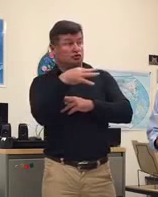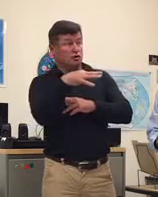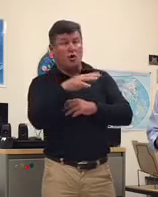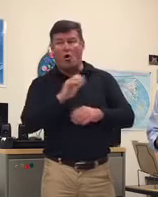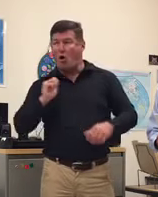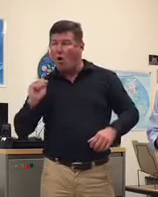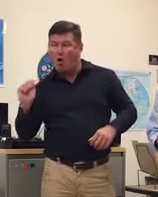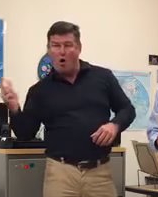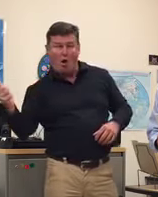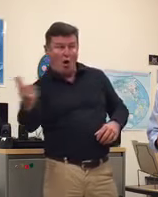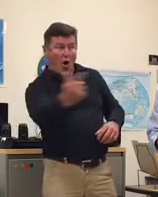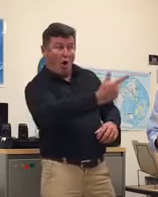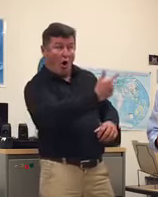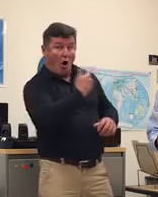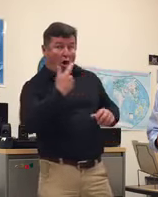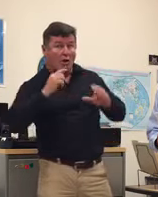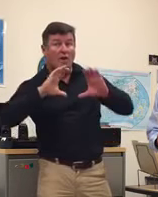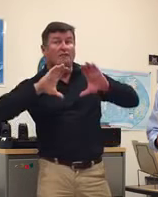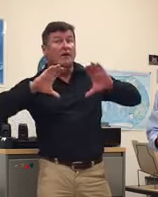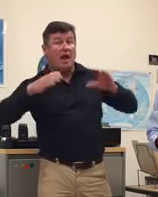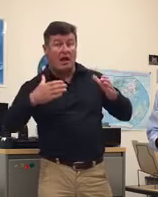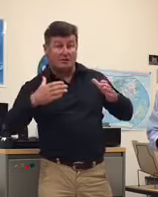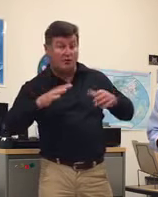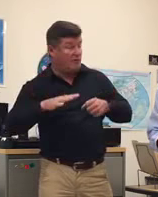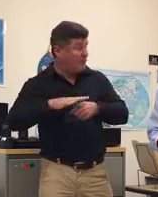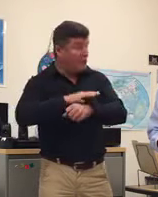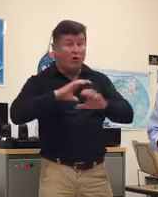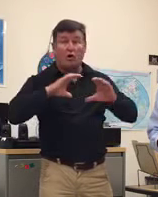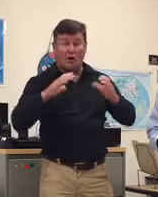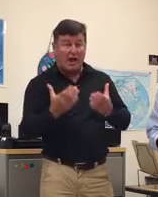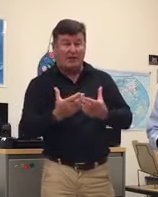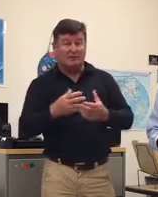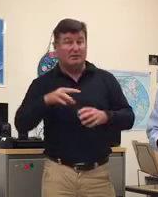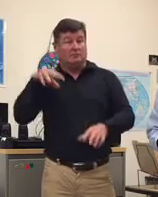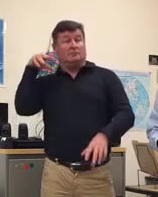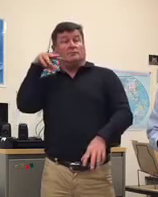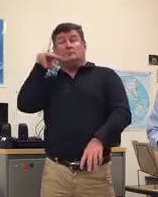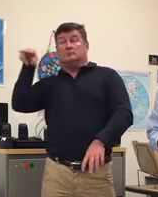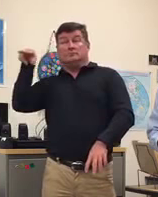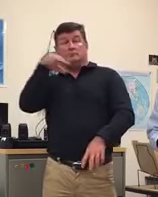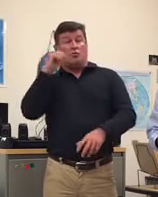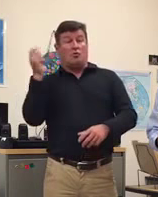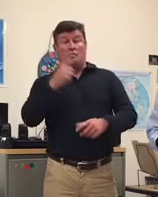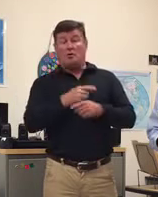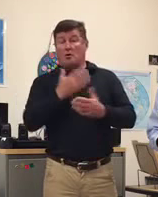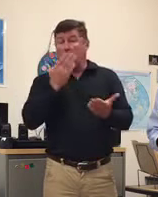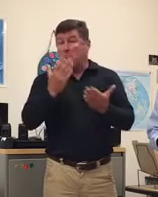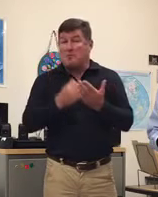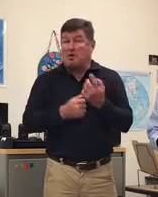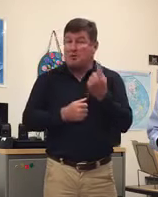all the area of the classroom must be able to be seen on the audio and video equipment.